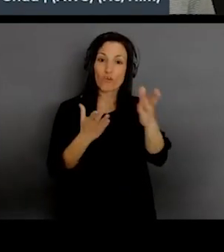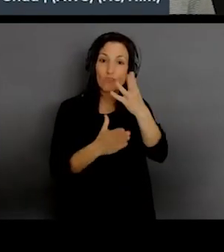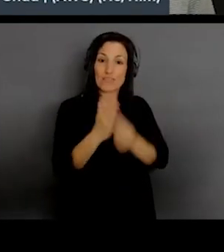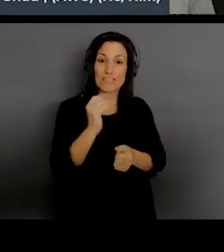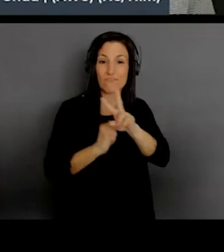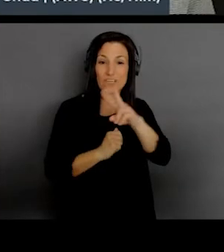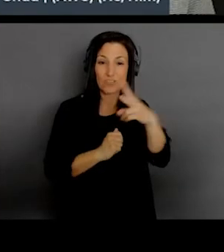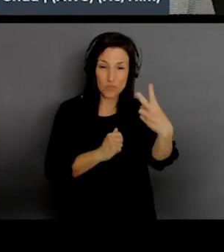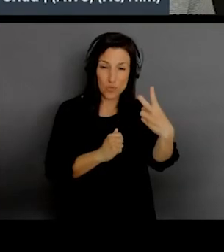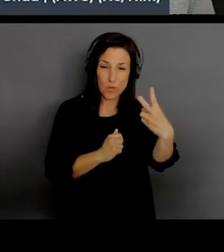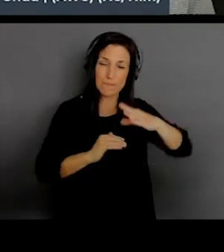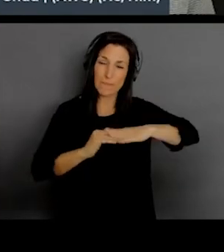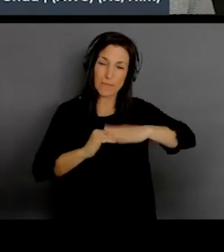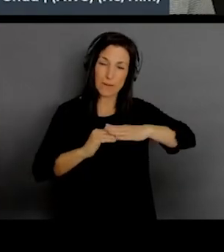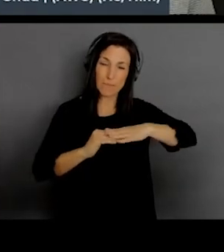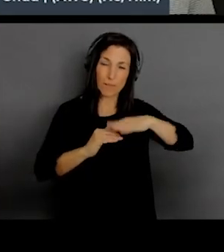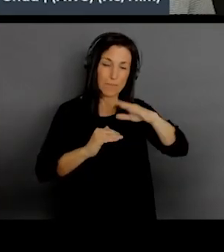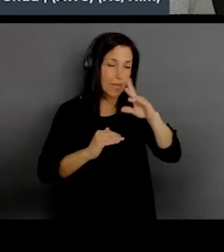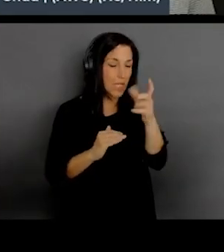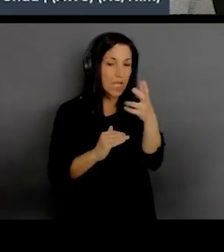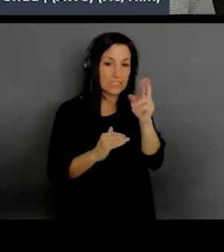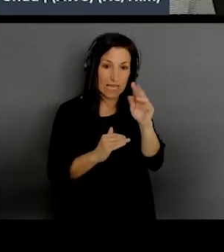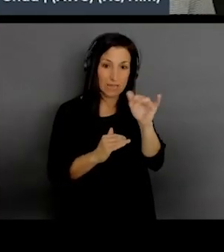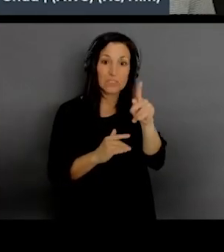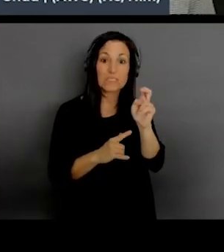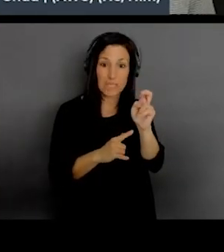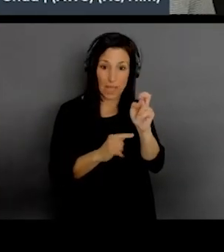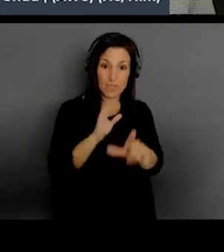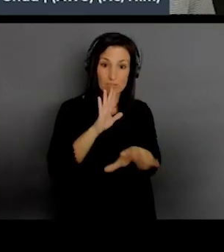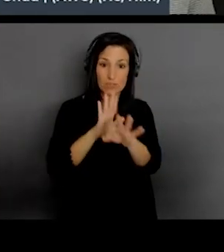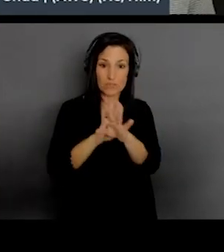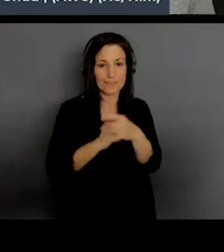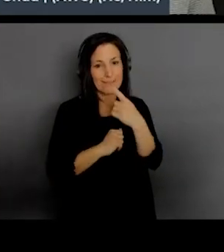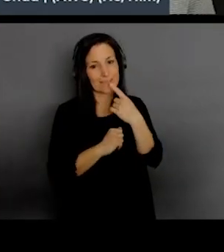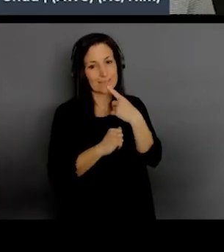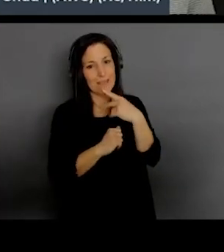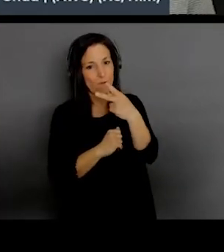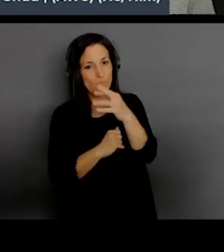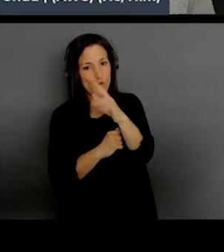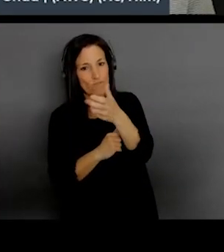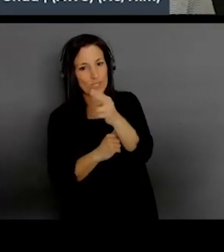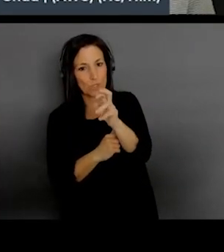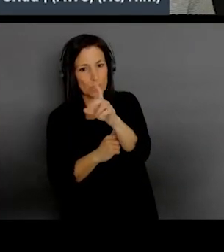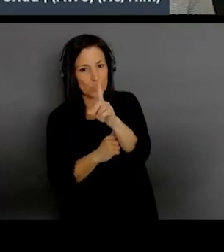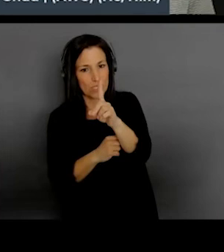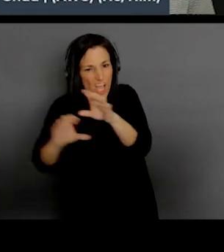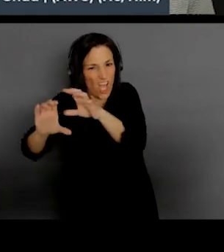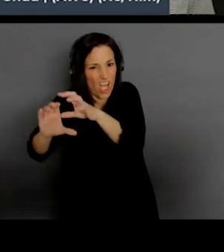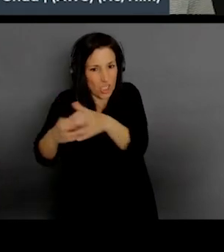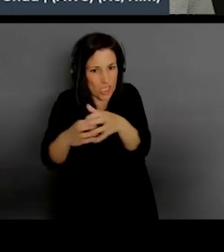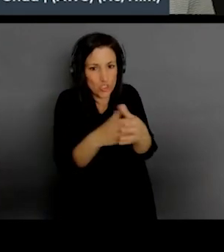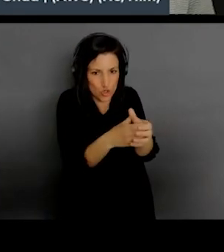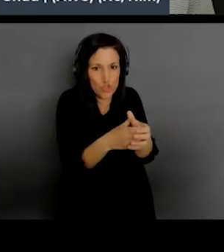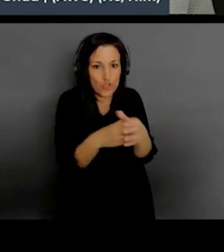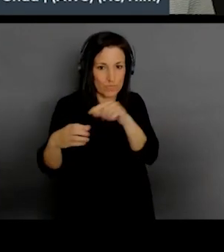for that is that you select, in this case, as I say, provisioned cluster. So this is a cluster with existing...